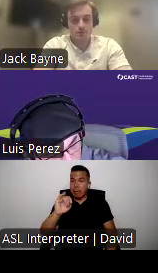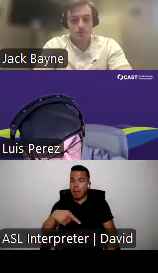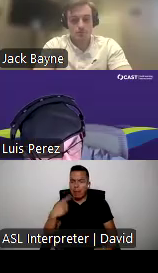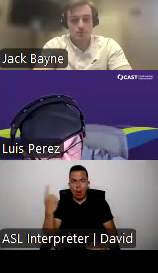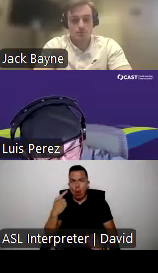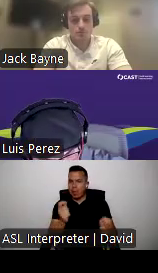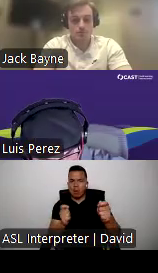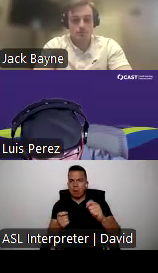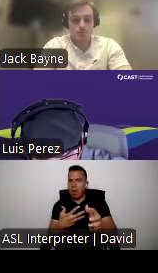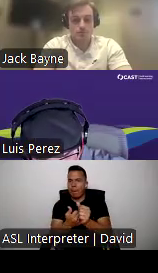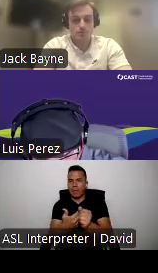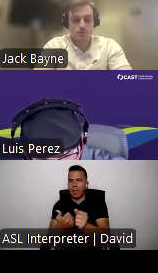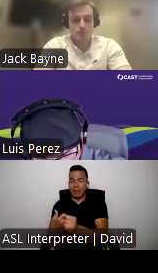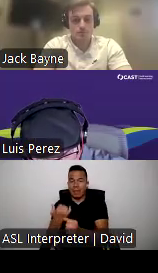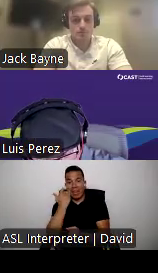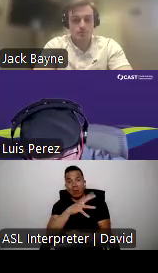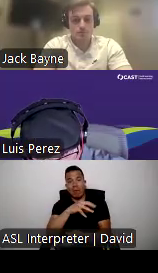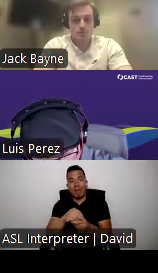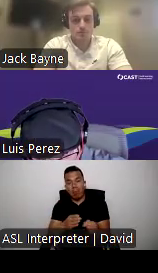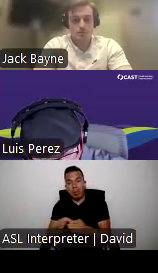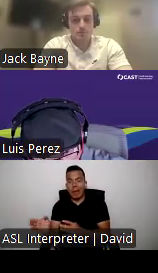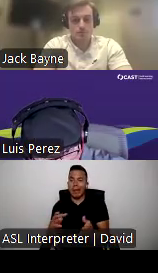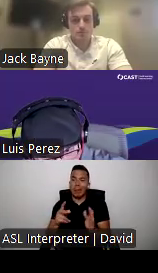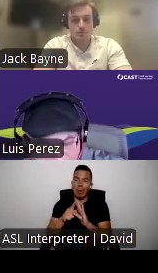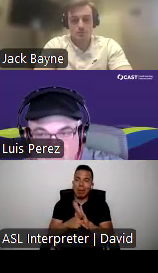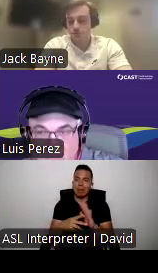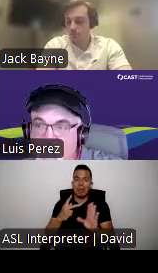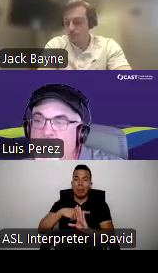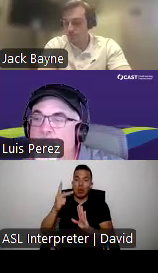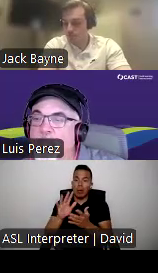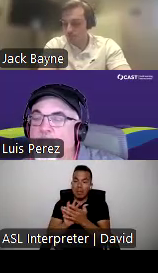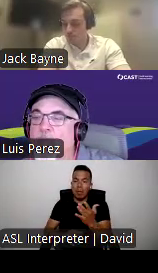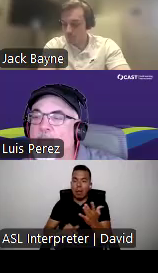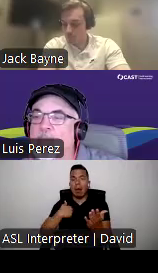in planning, policy, or program design, you've got a proposal you're writing and you want to learn